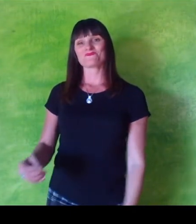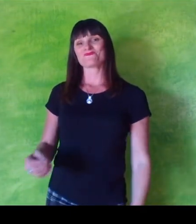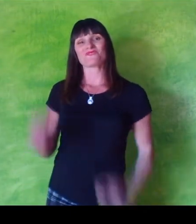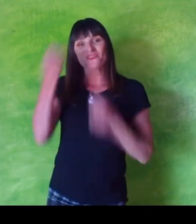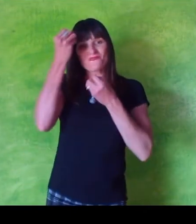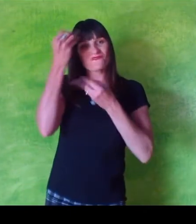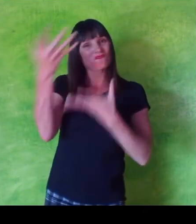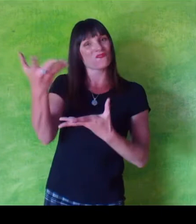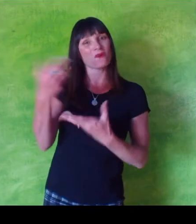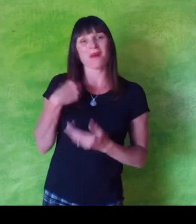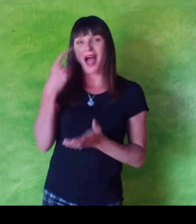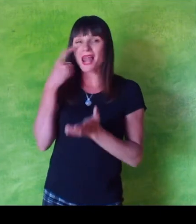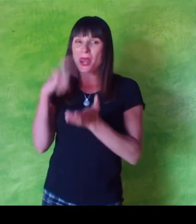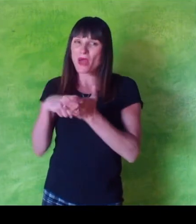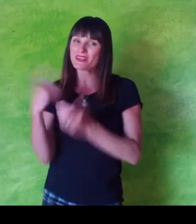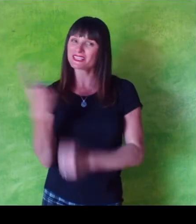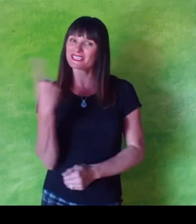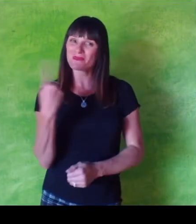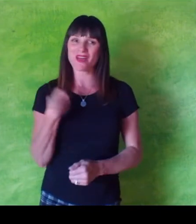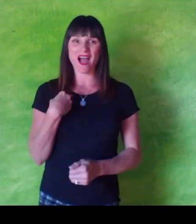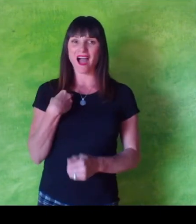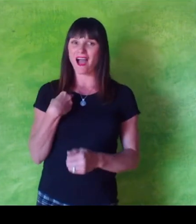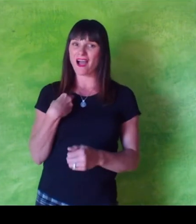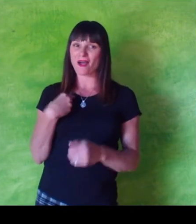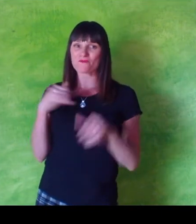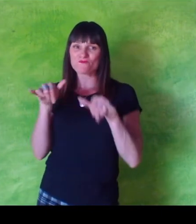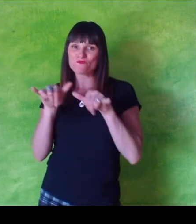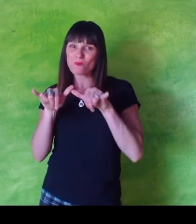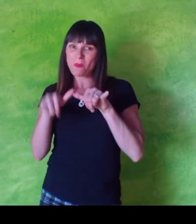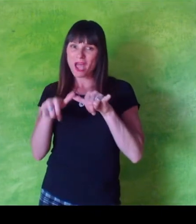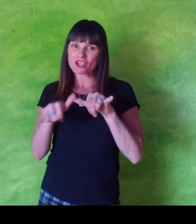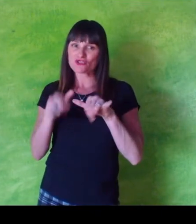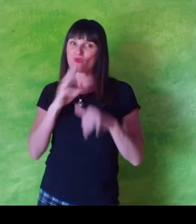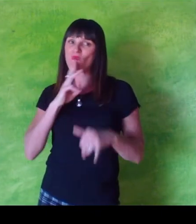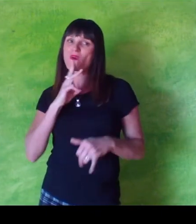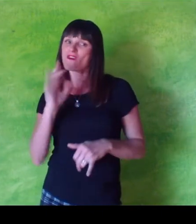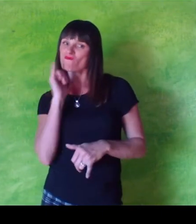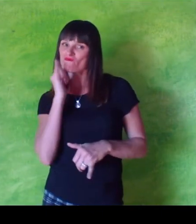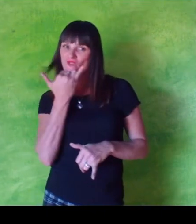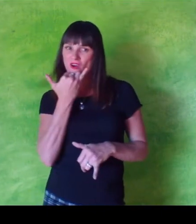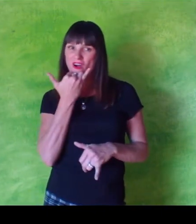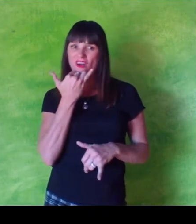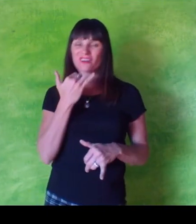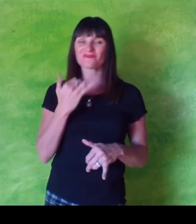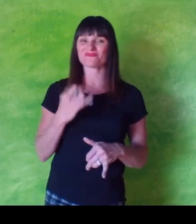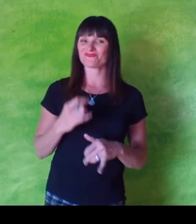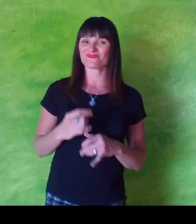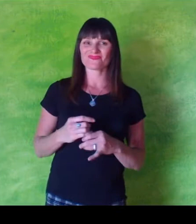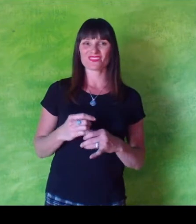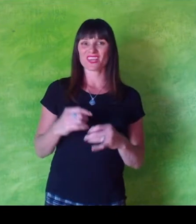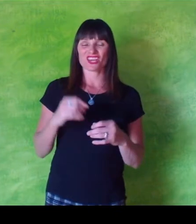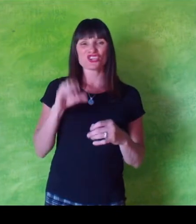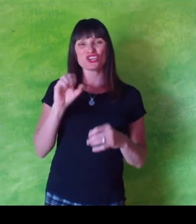It looks like I may have mismeasured my water it seems like it's a little stiff and dry and I can't quite get it all mixed up like the